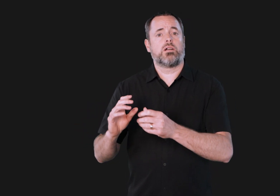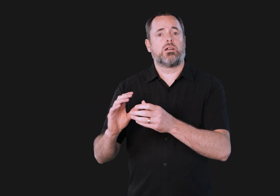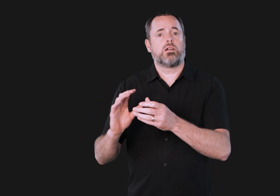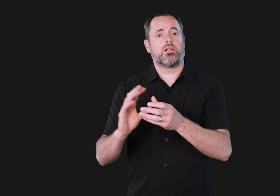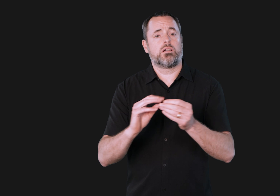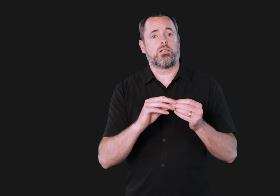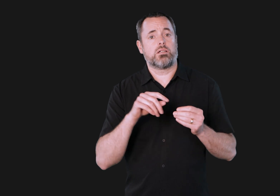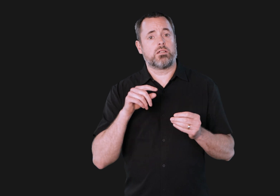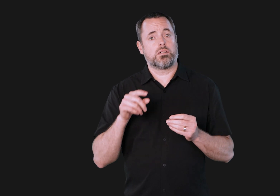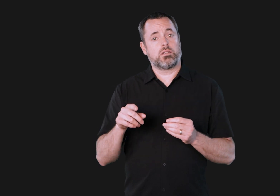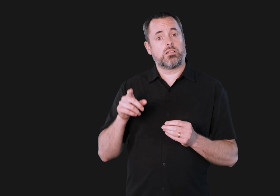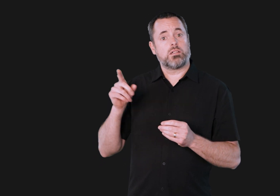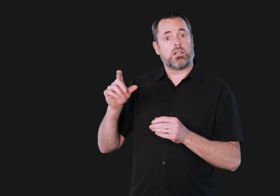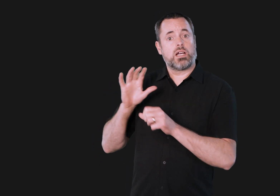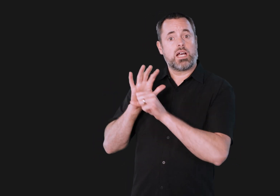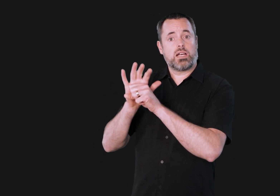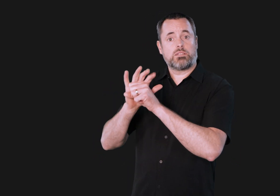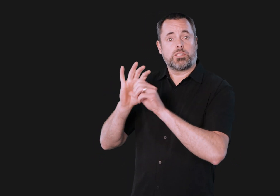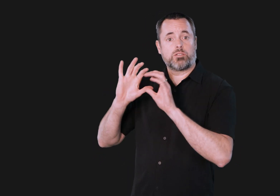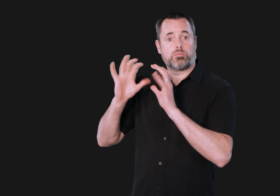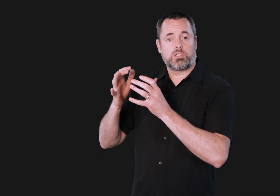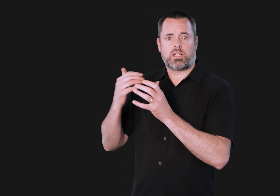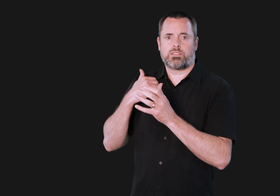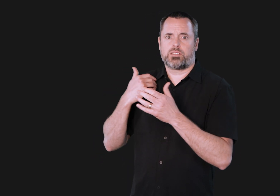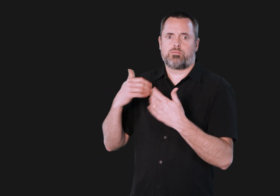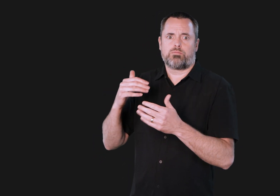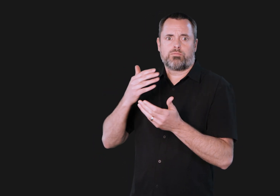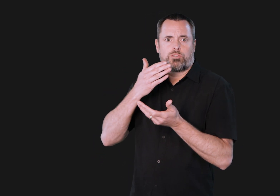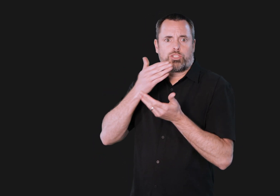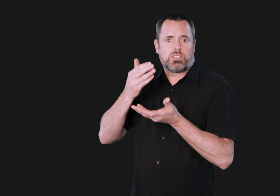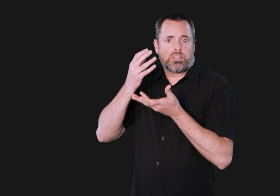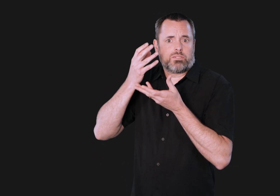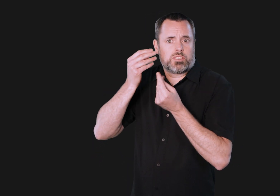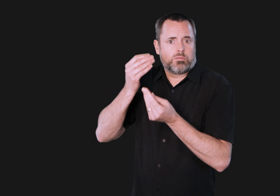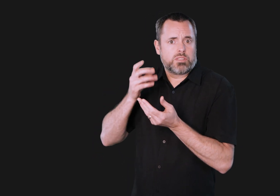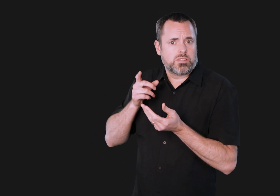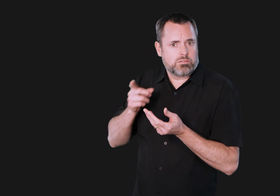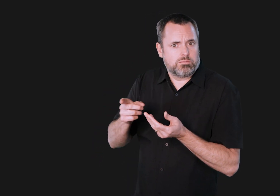Others said advocacy groups can have good information.